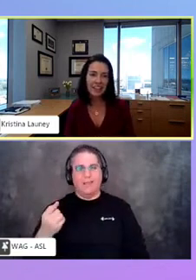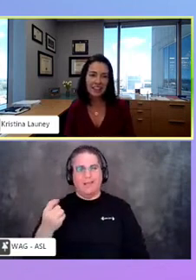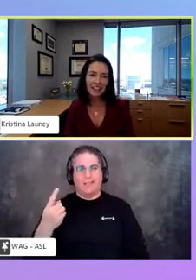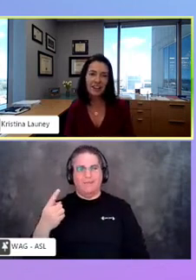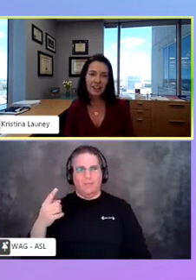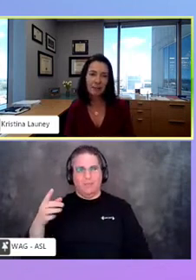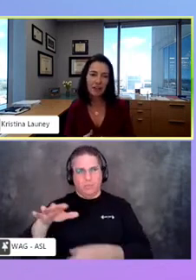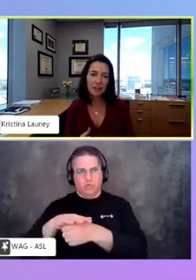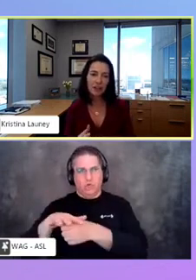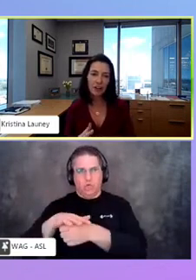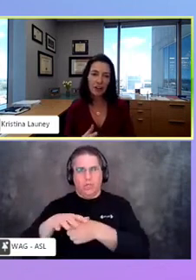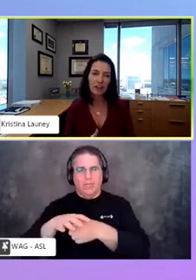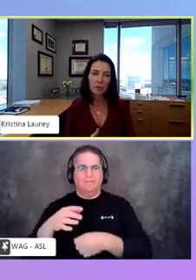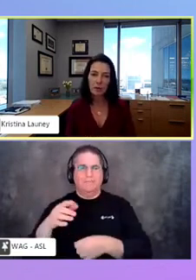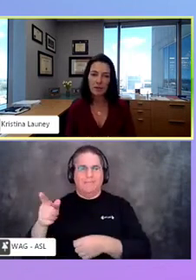the ADA.